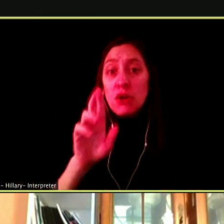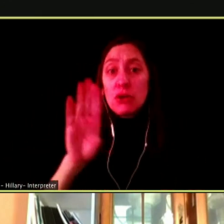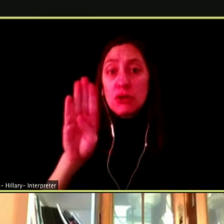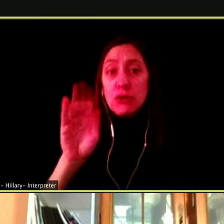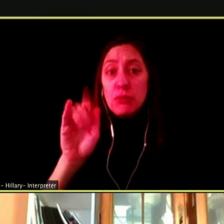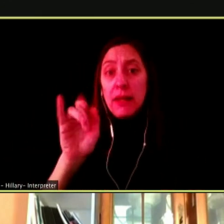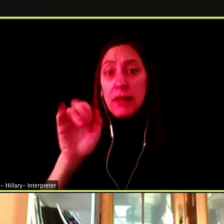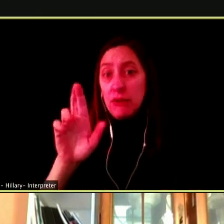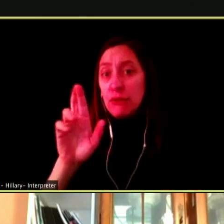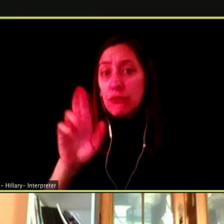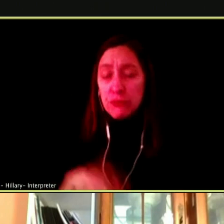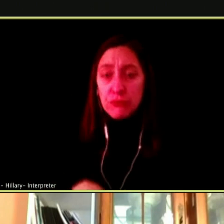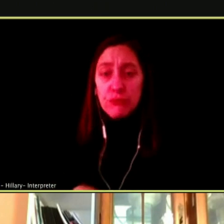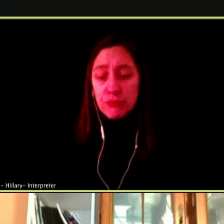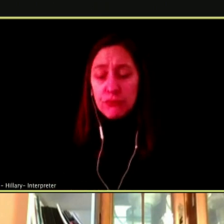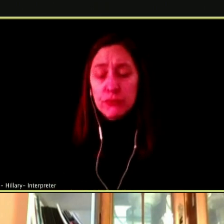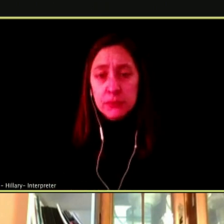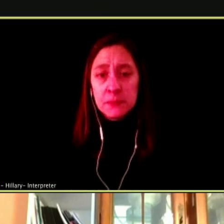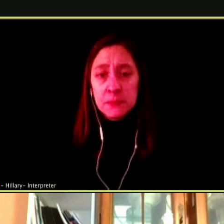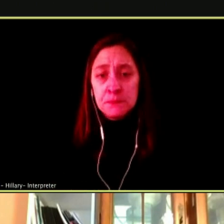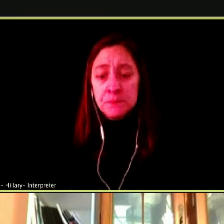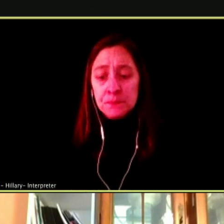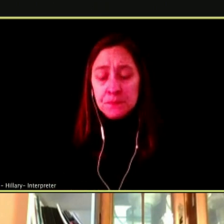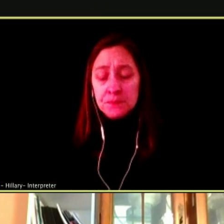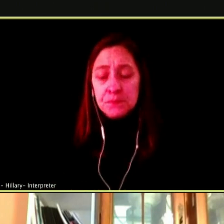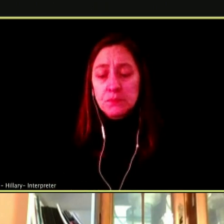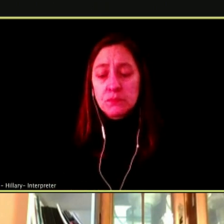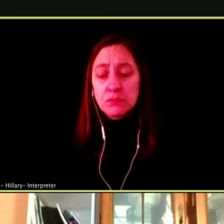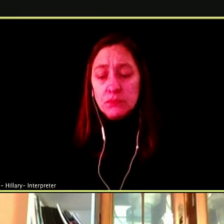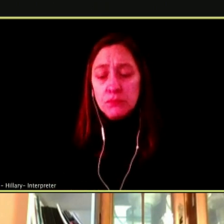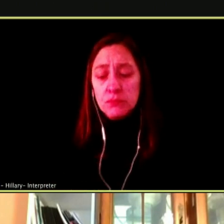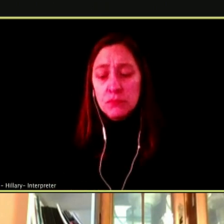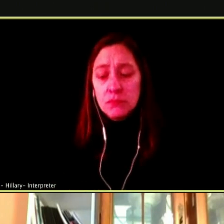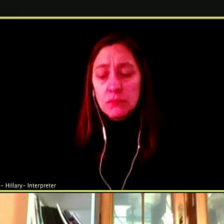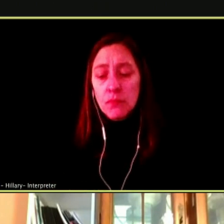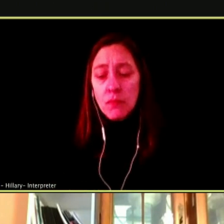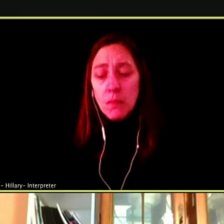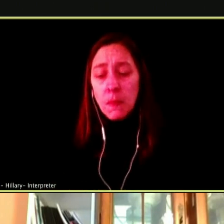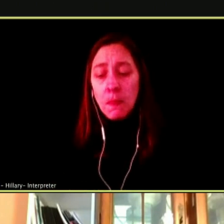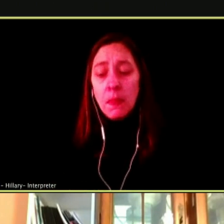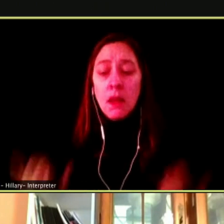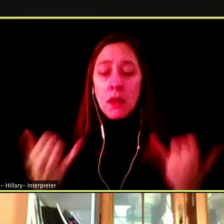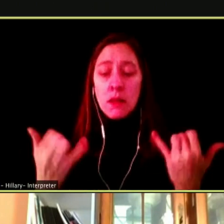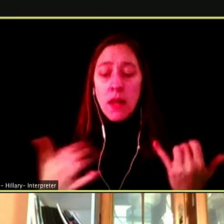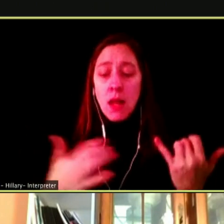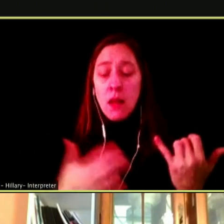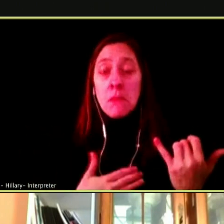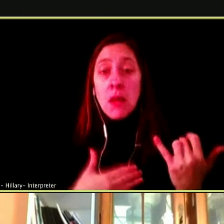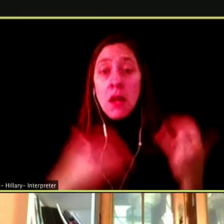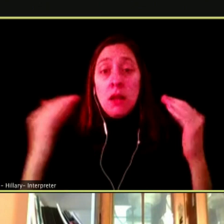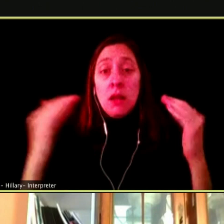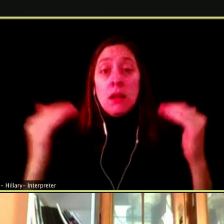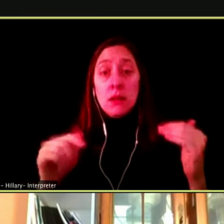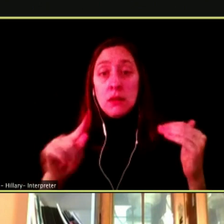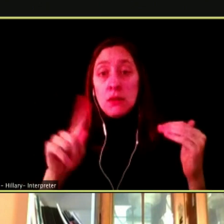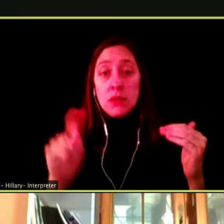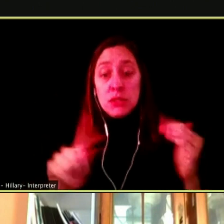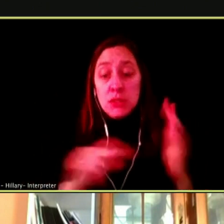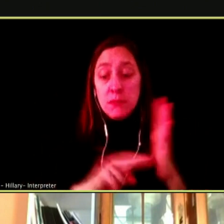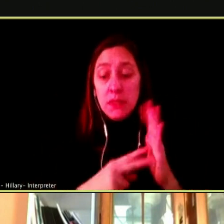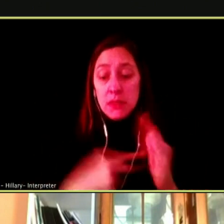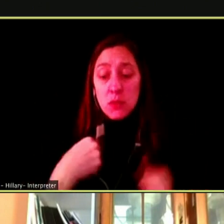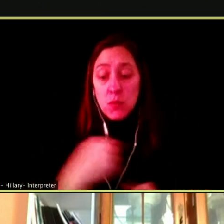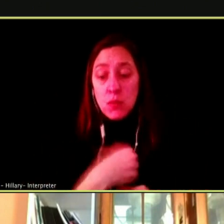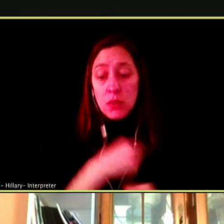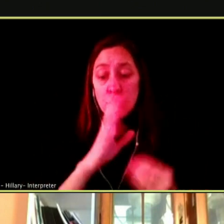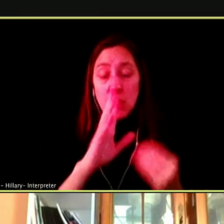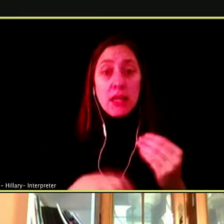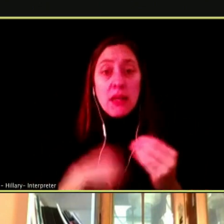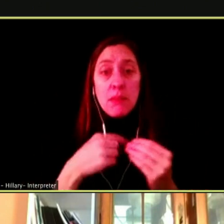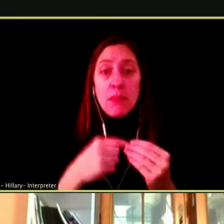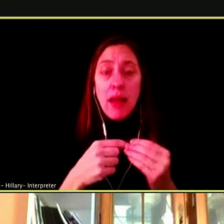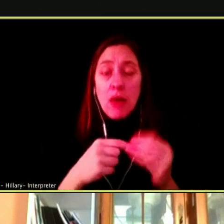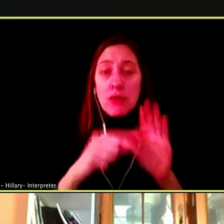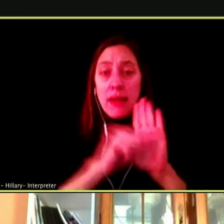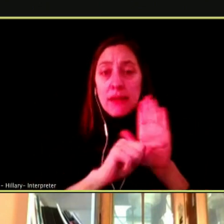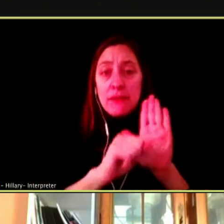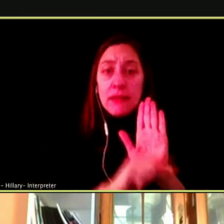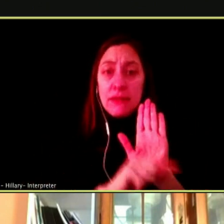UNTIL THEN MY NEXT QUESTION IS, WE ARE TALKING ABOUT ALL THIS, WE ARE TALKING TO ALL THESE